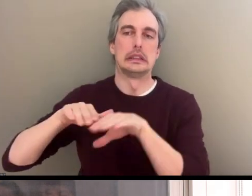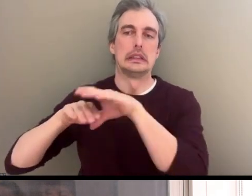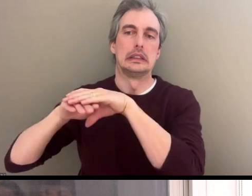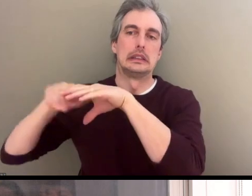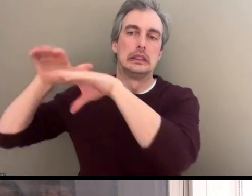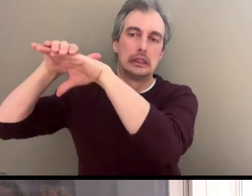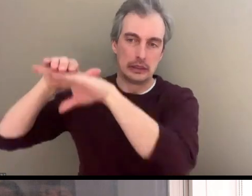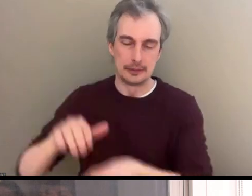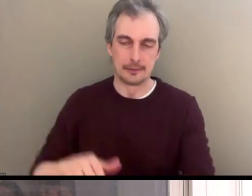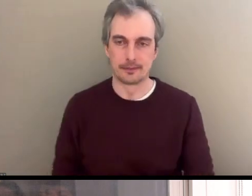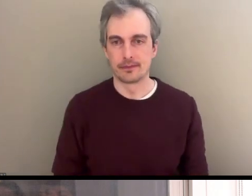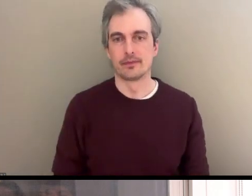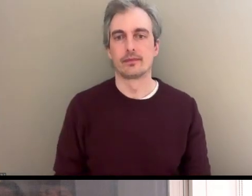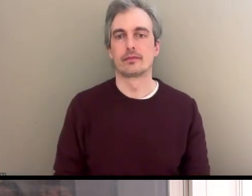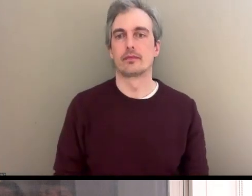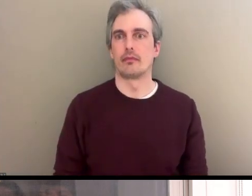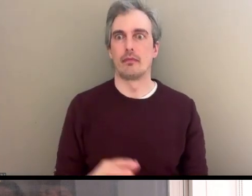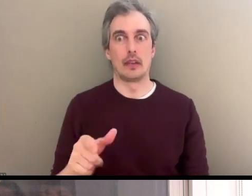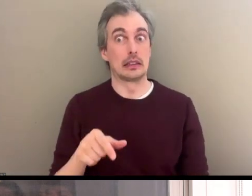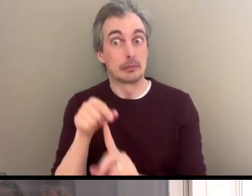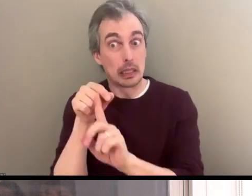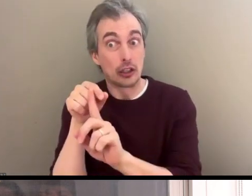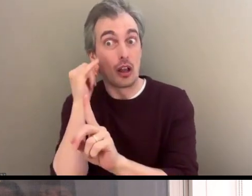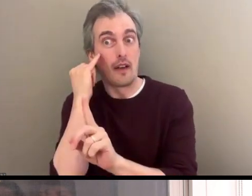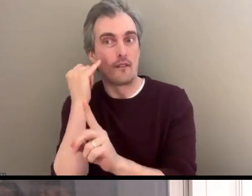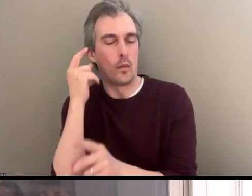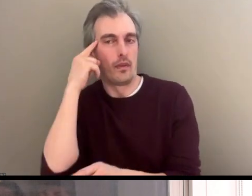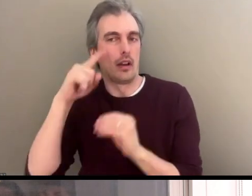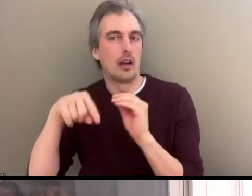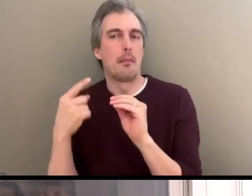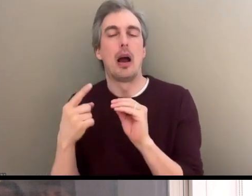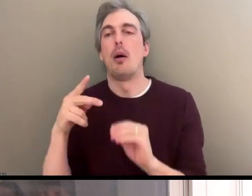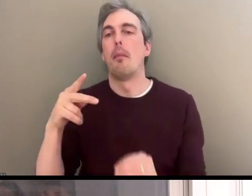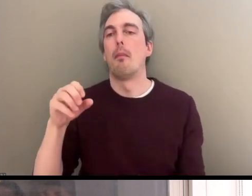Each step of the process continues to increase dramatically, and according